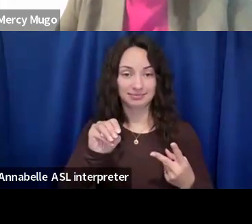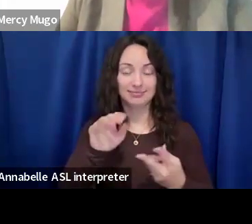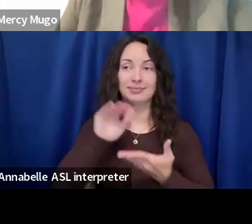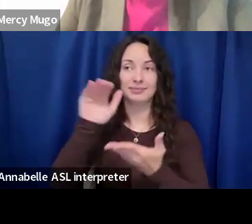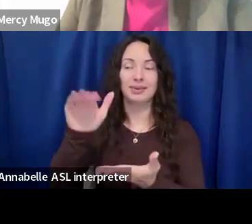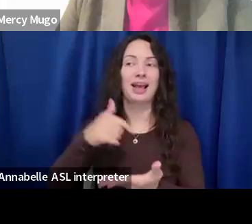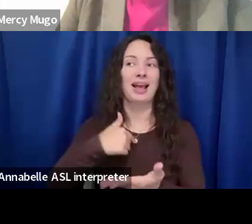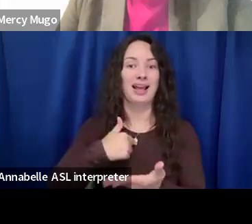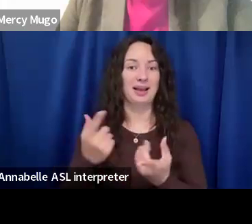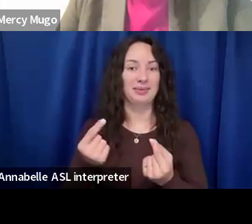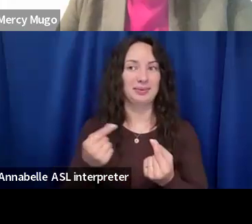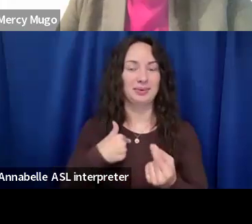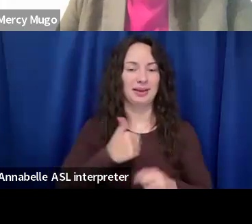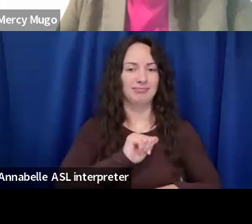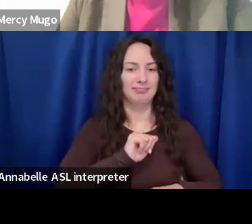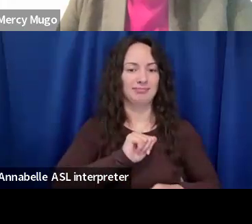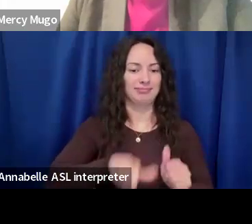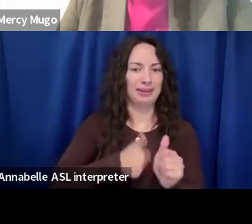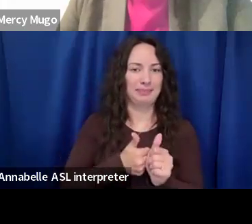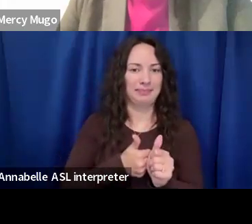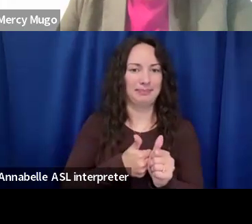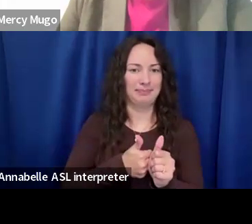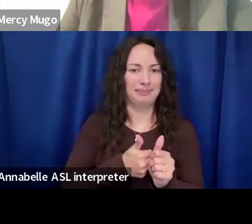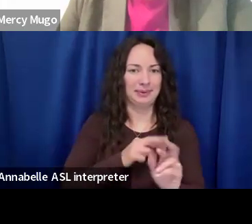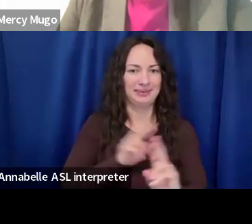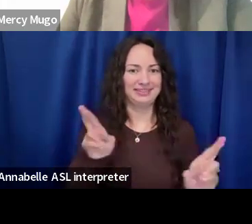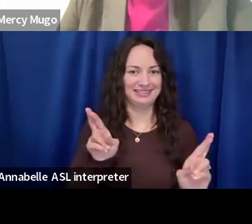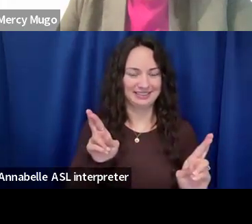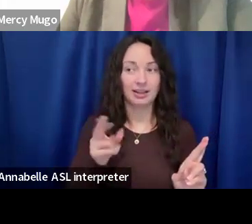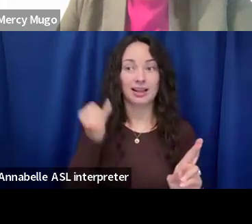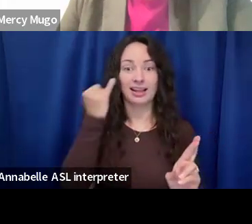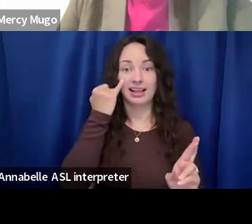that I had a plan B so if something happened I can piggyback on somebody else.